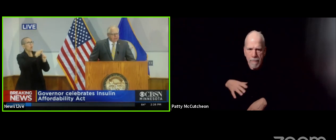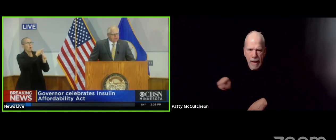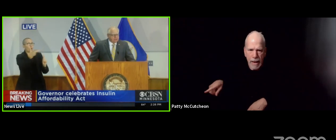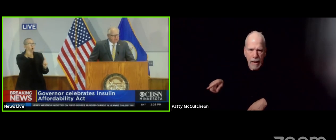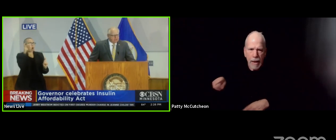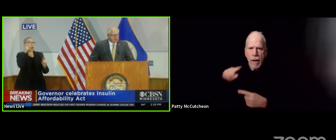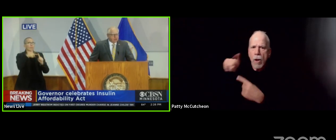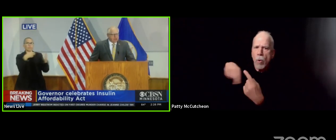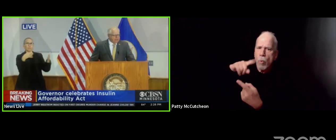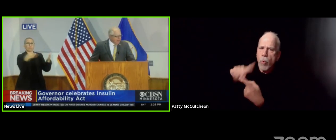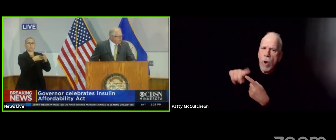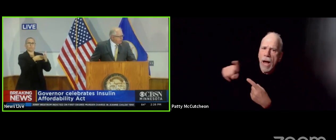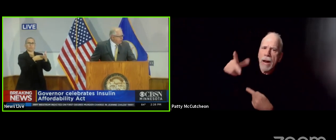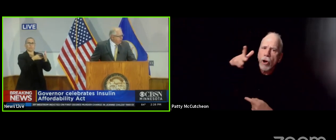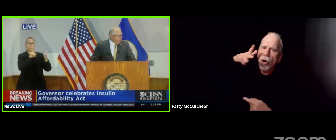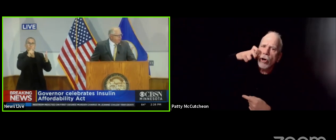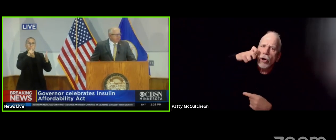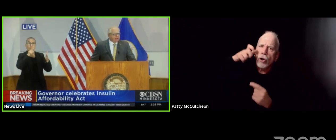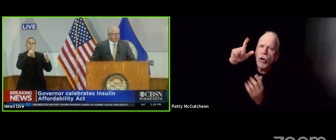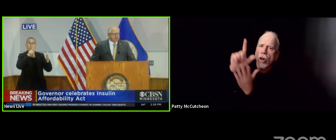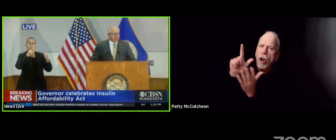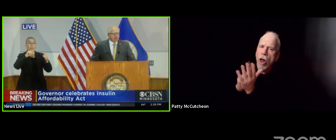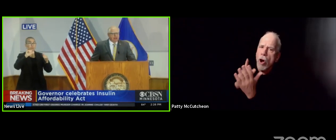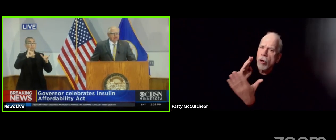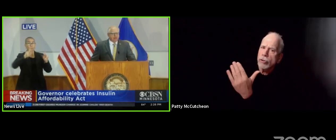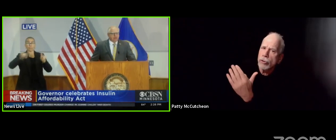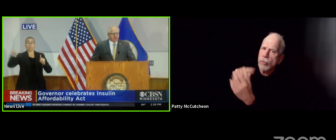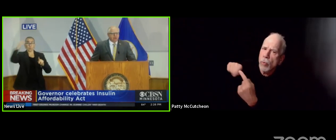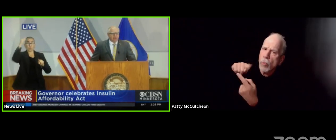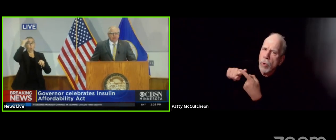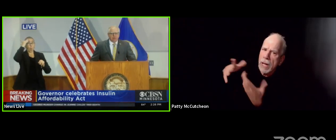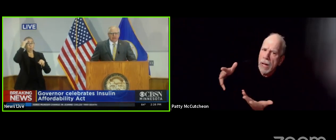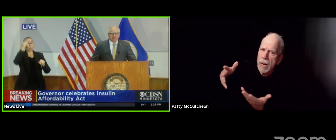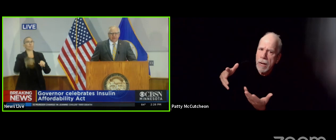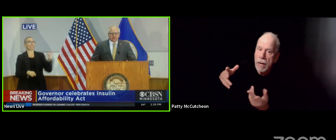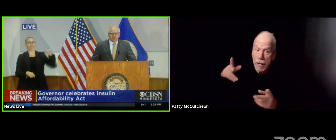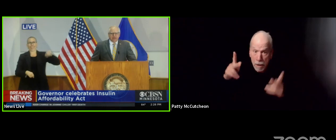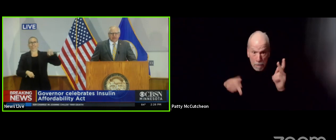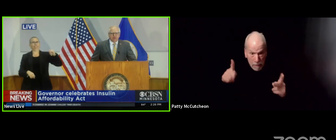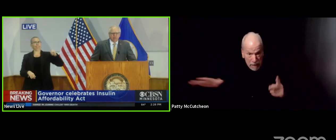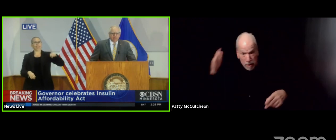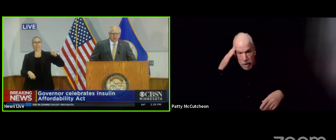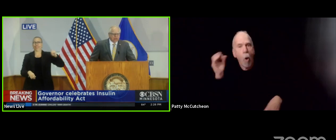≫ YES. YES. EXACTLY THE SAME WAY. I ACTUALLY HEARD IT THE WAY I HEAR MANY THINGS, A TEXT FROM THE LIEUTENANT